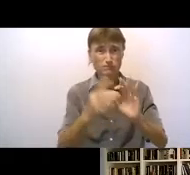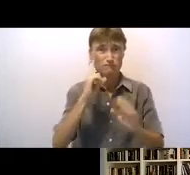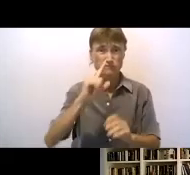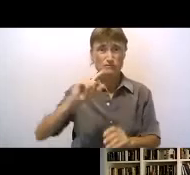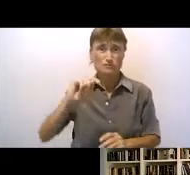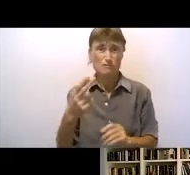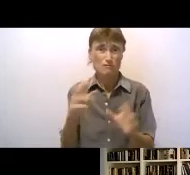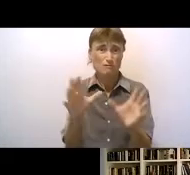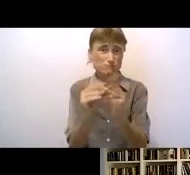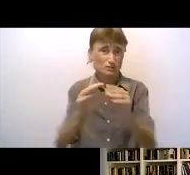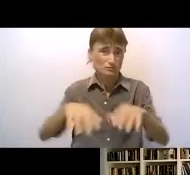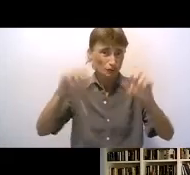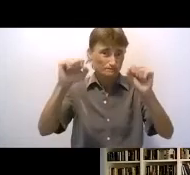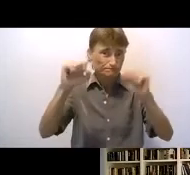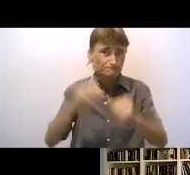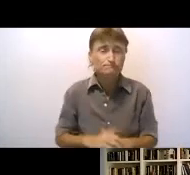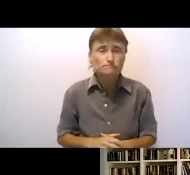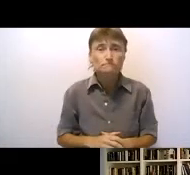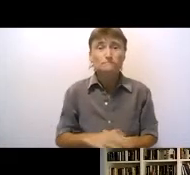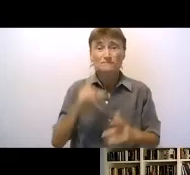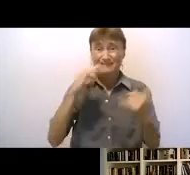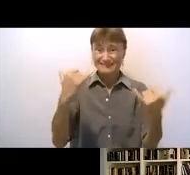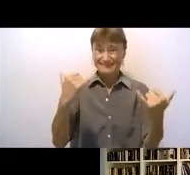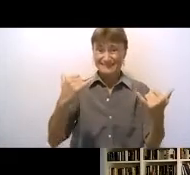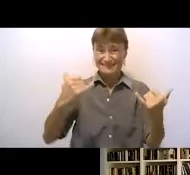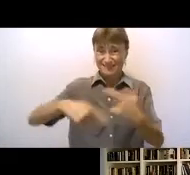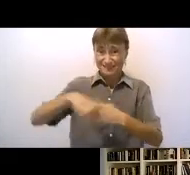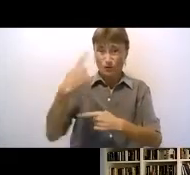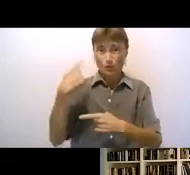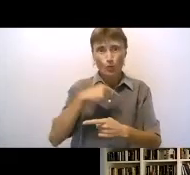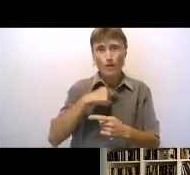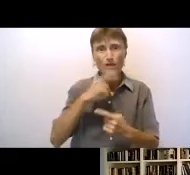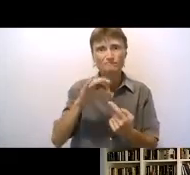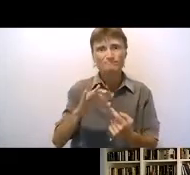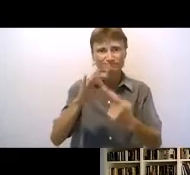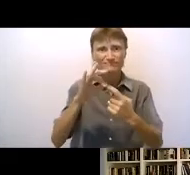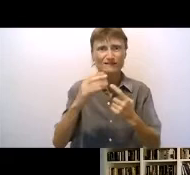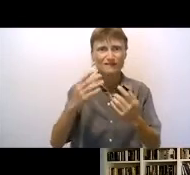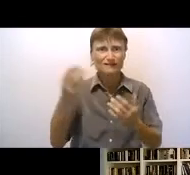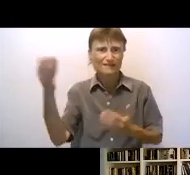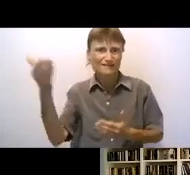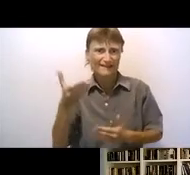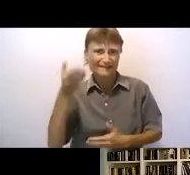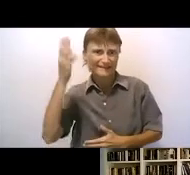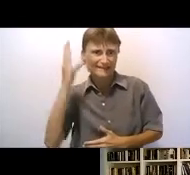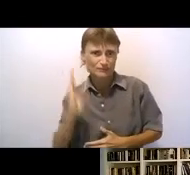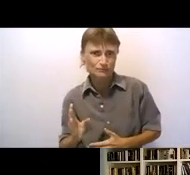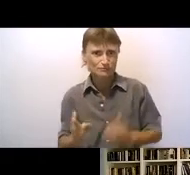We're really excited to have some very special guests with us who will be doing a presentation